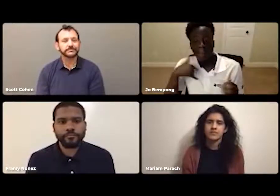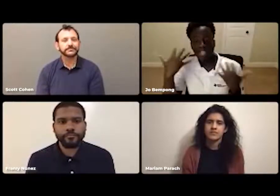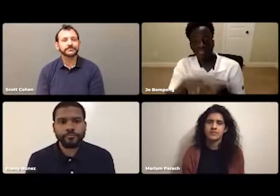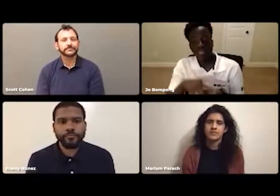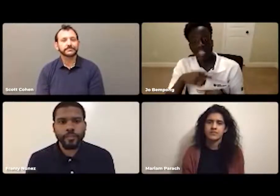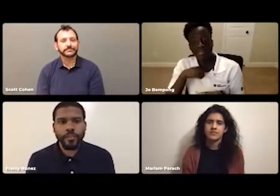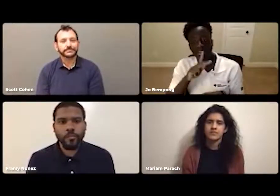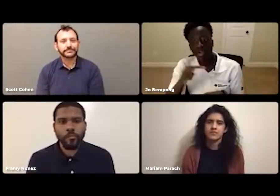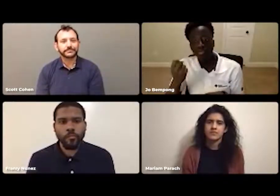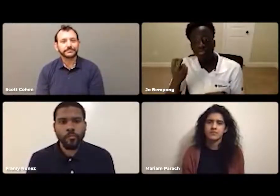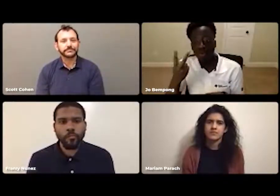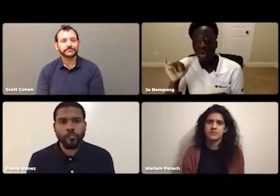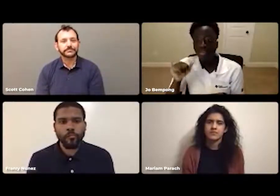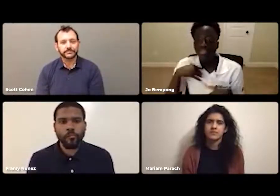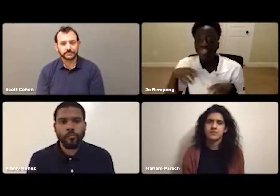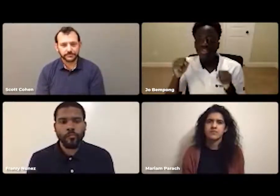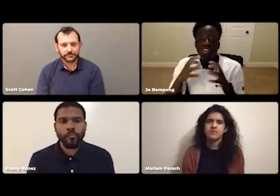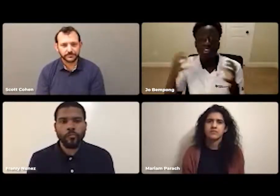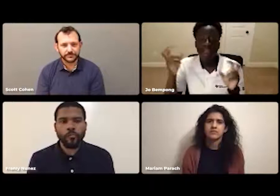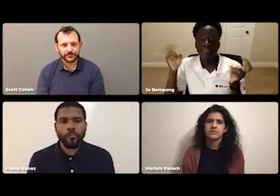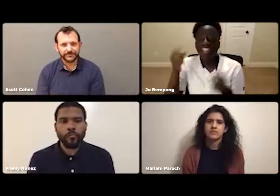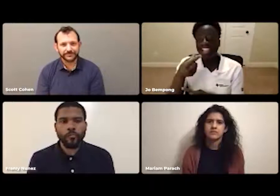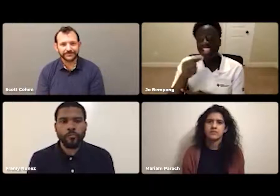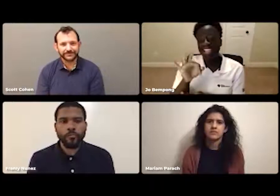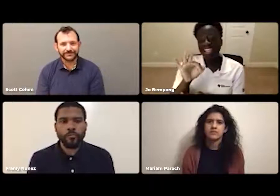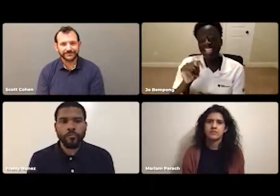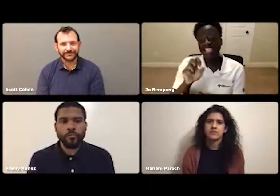No, I was mainstreamed in public school.